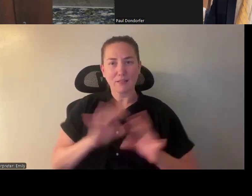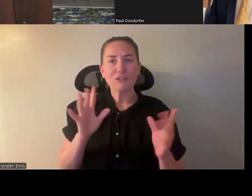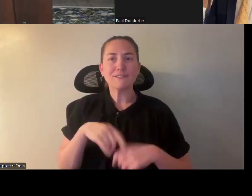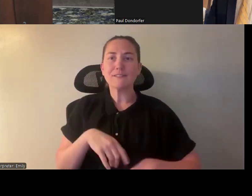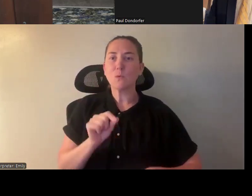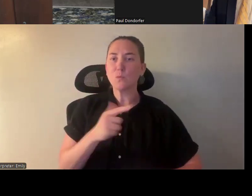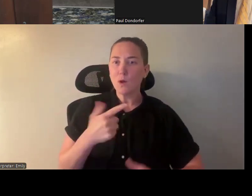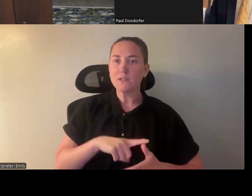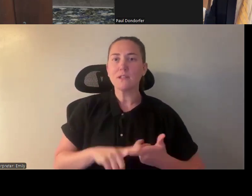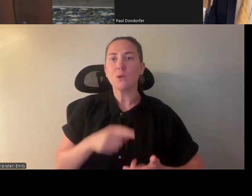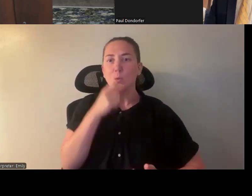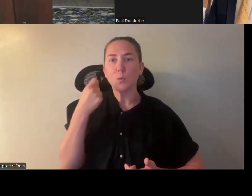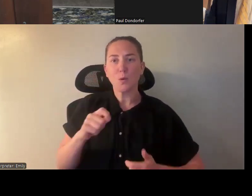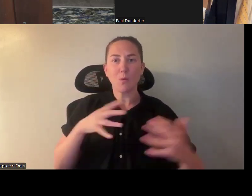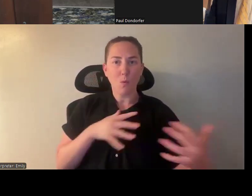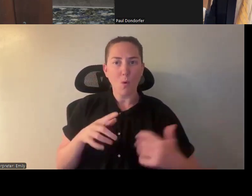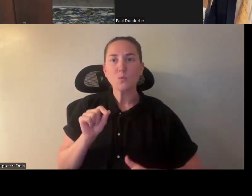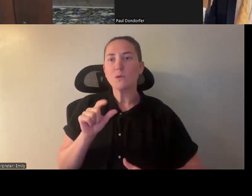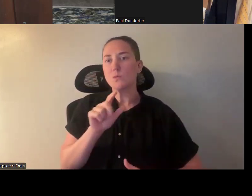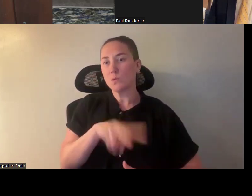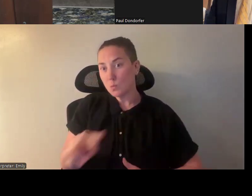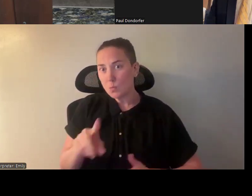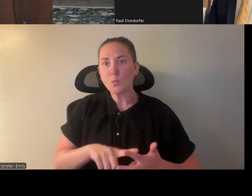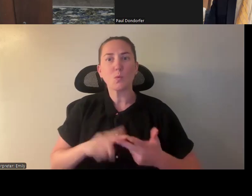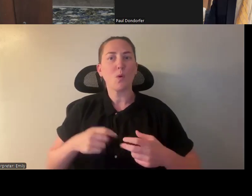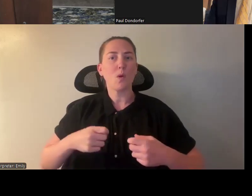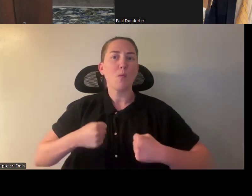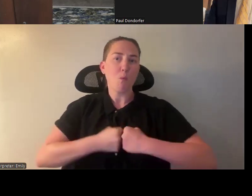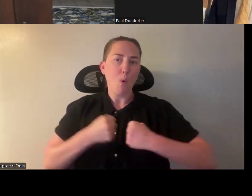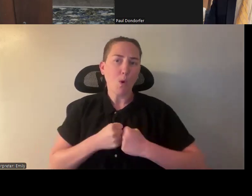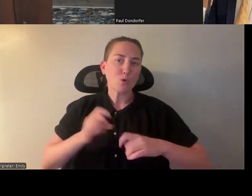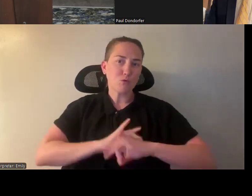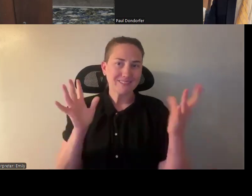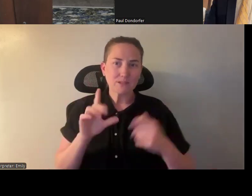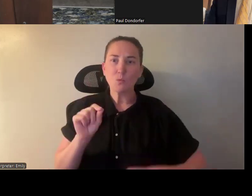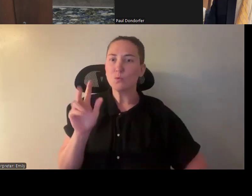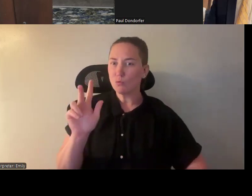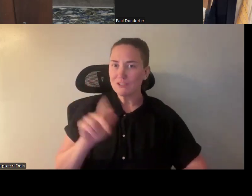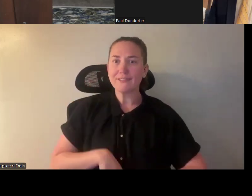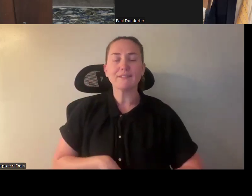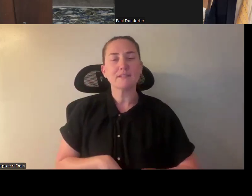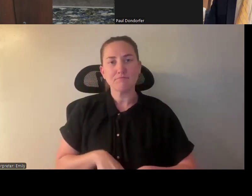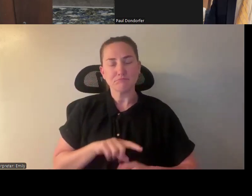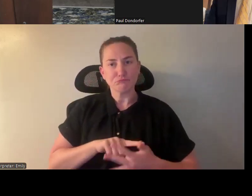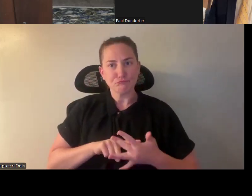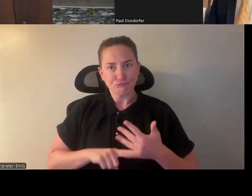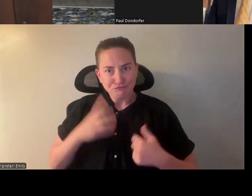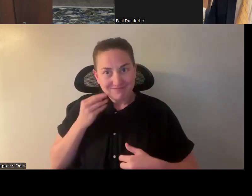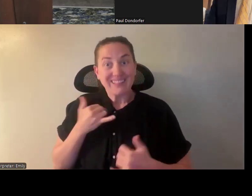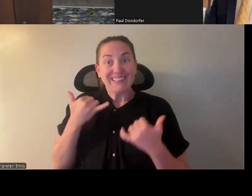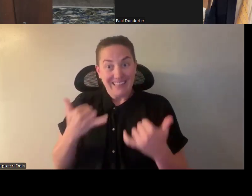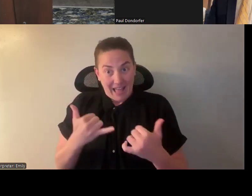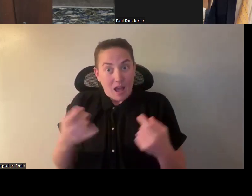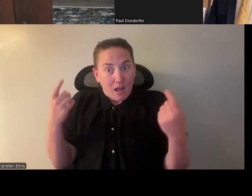war in February 2022 the border crisis in 2023 and I just returned to now having to you know